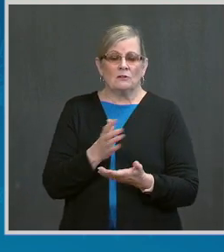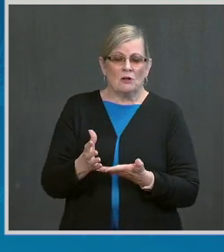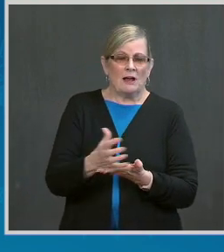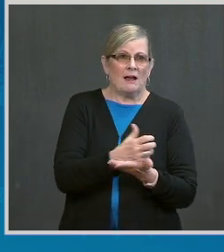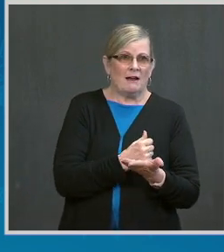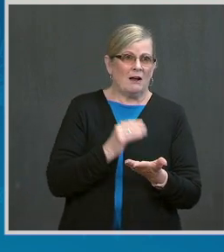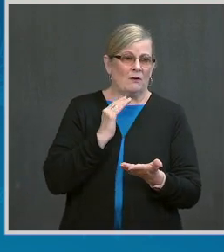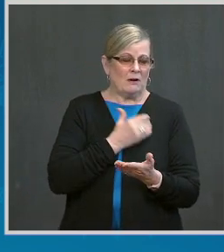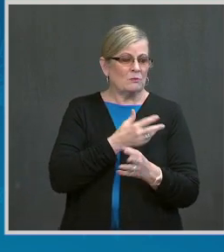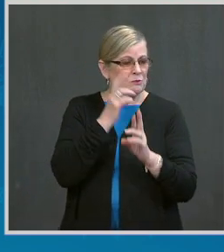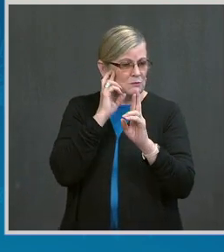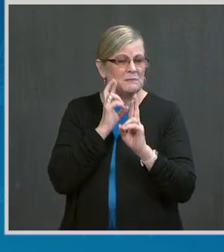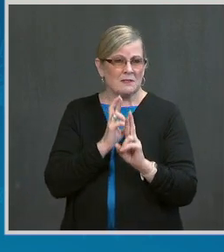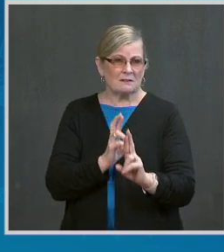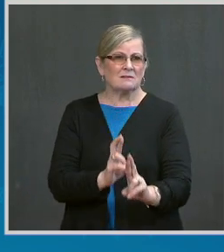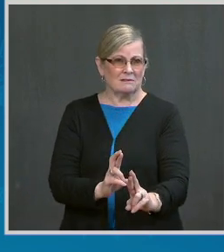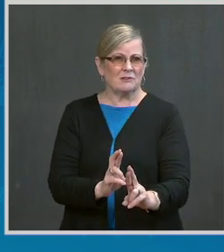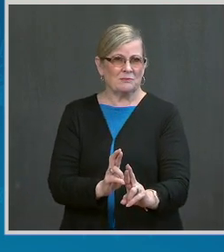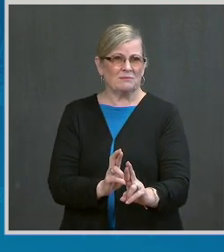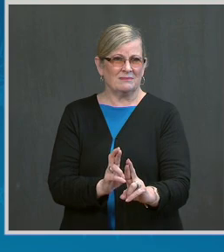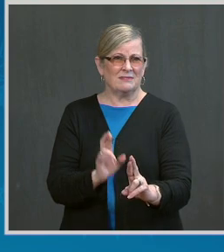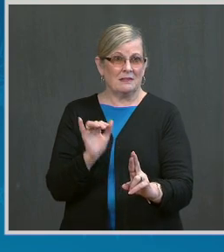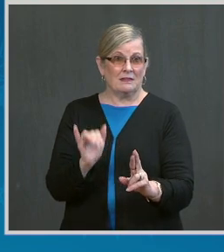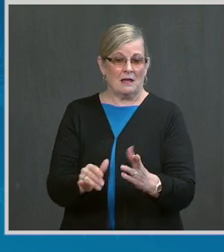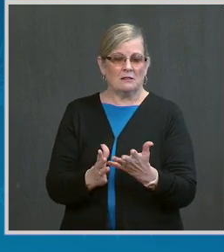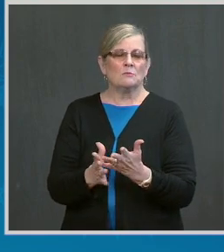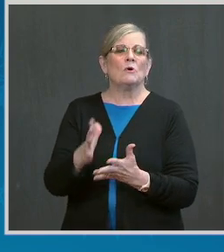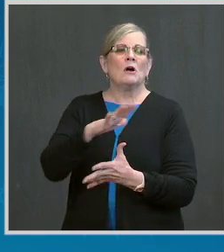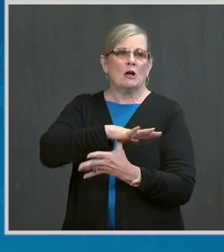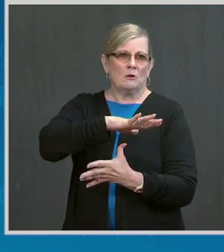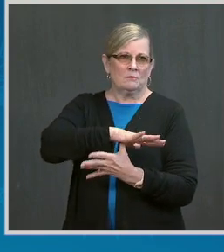because everyone who wants to work should have the support they need